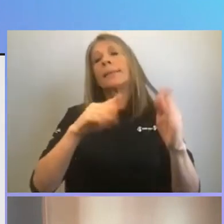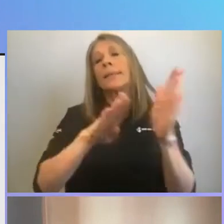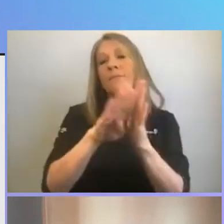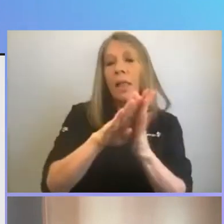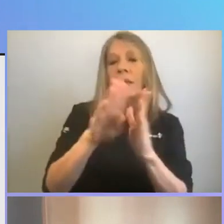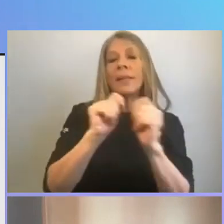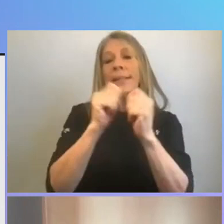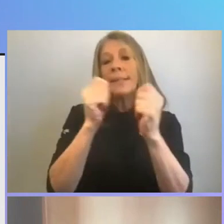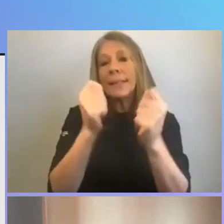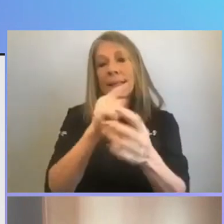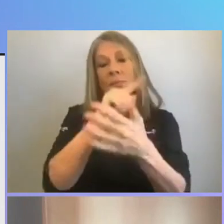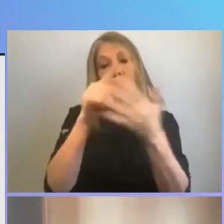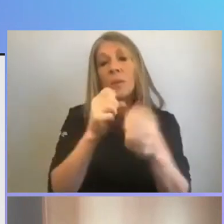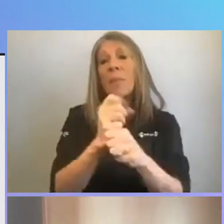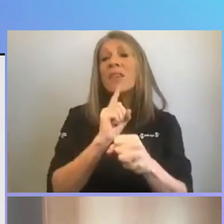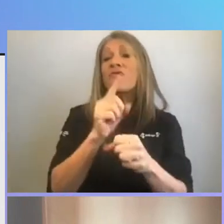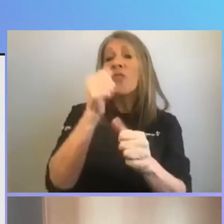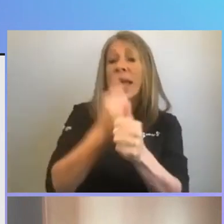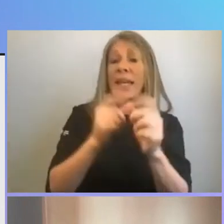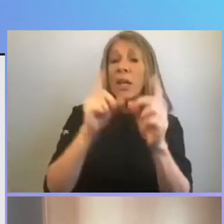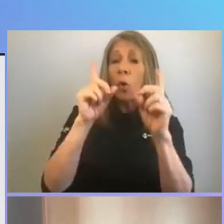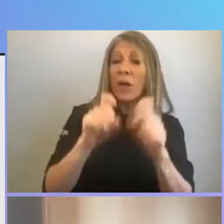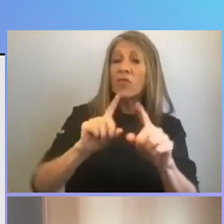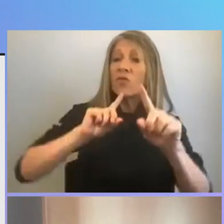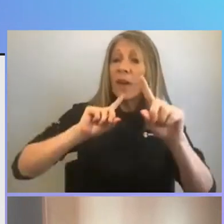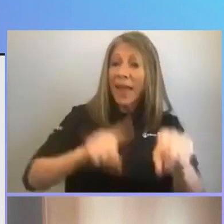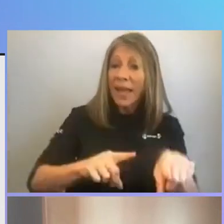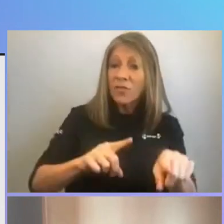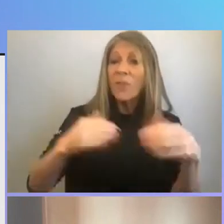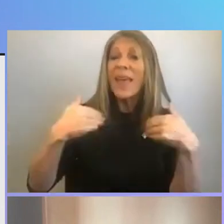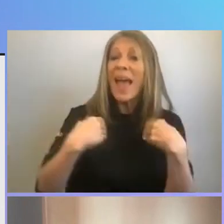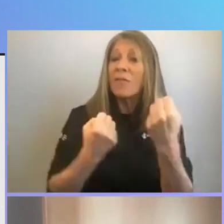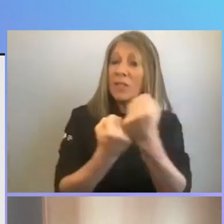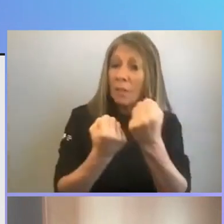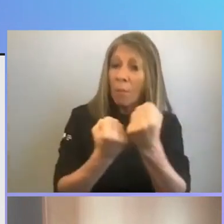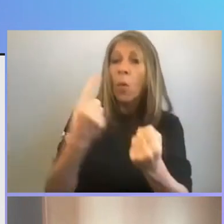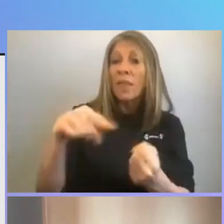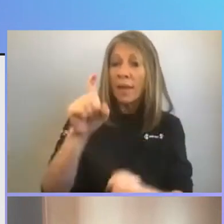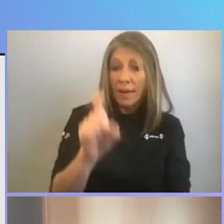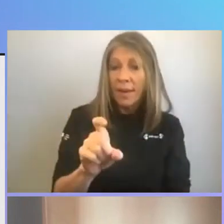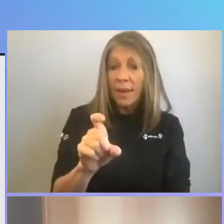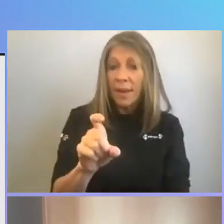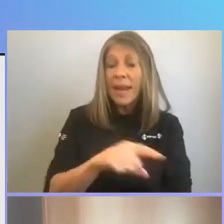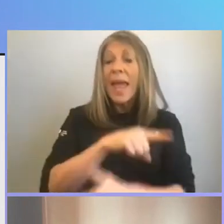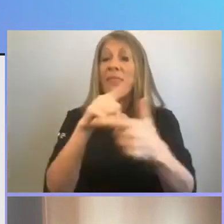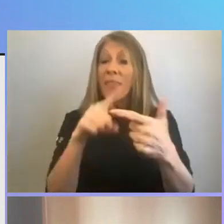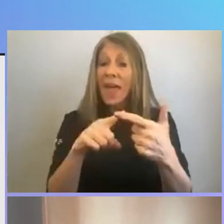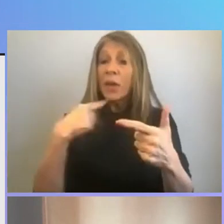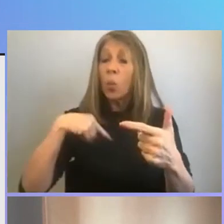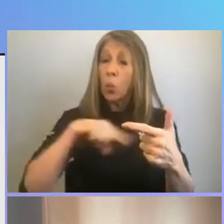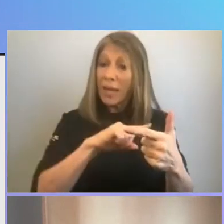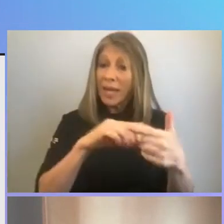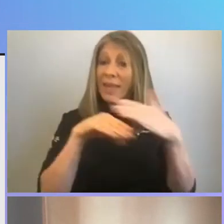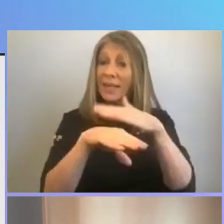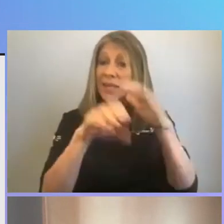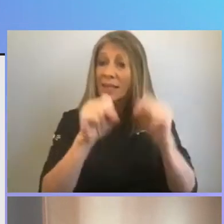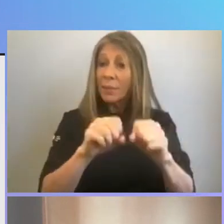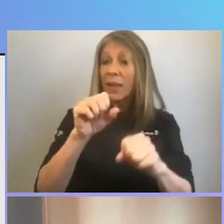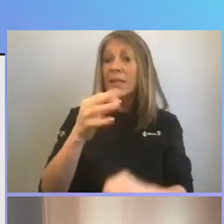questions are answered and they have the support that they need. And then we the accessibility SMEs, provide the final